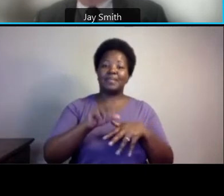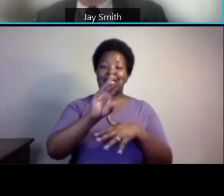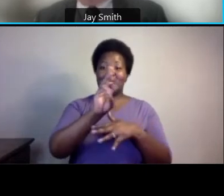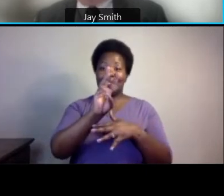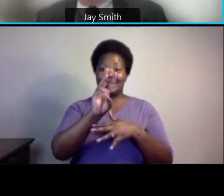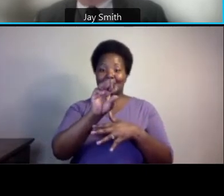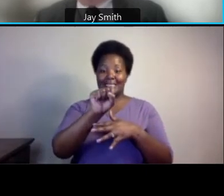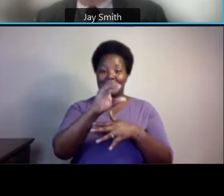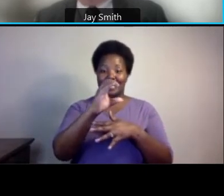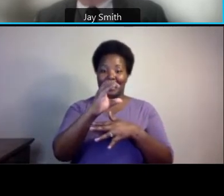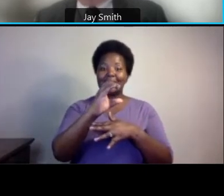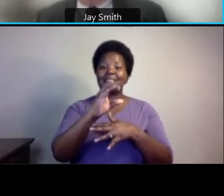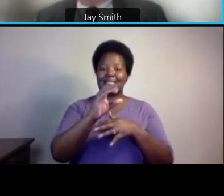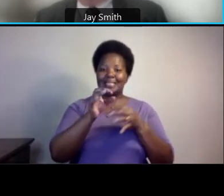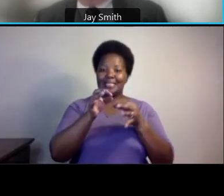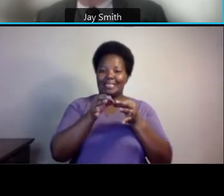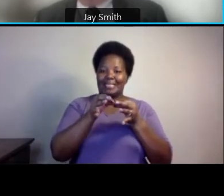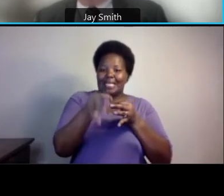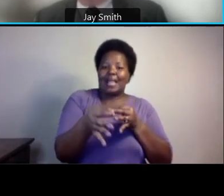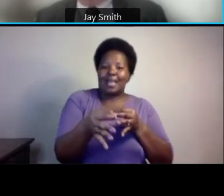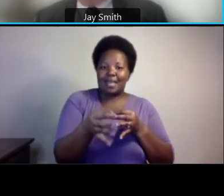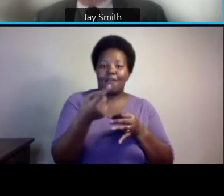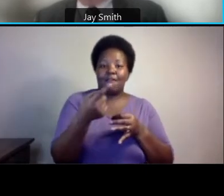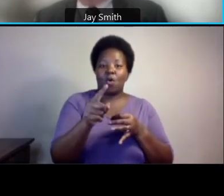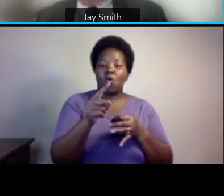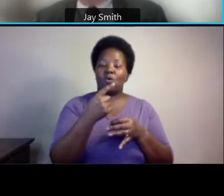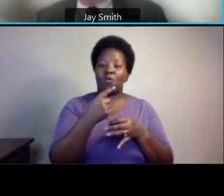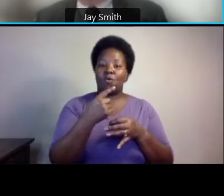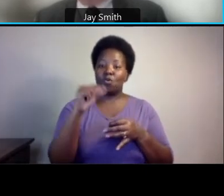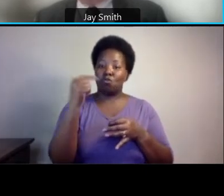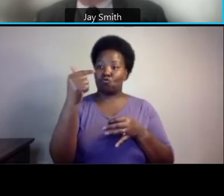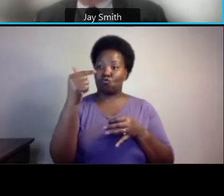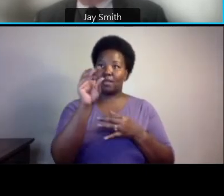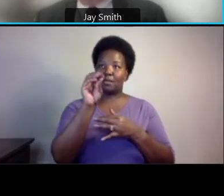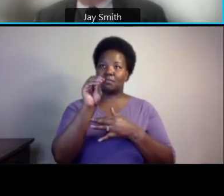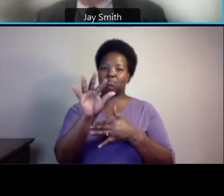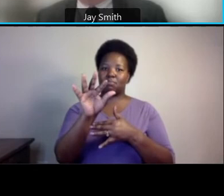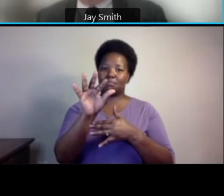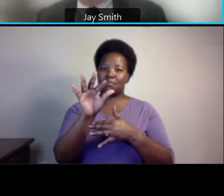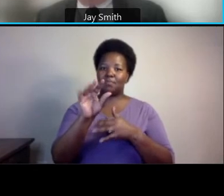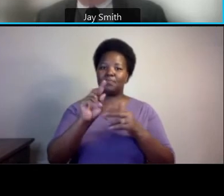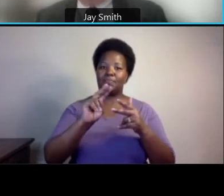for the adjoining you know intersection movement so that gives the pedestrian some additional time